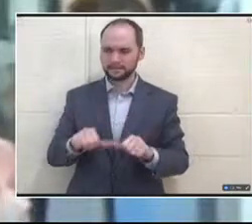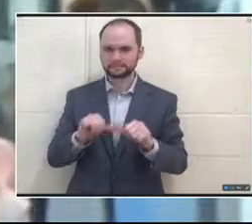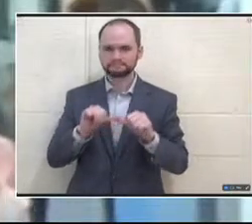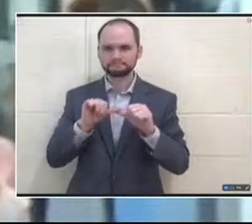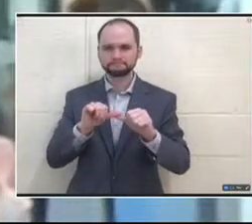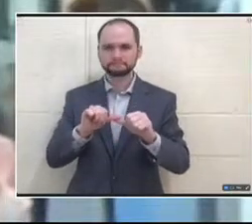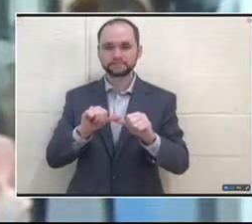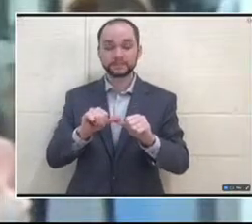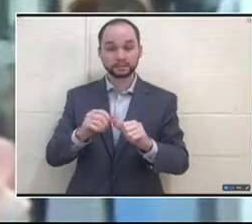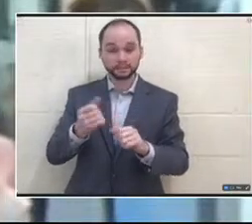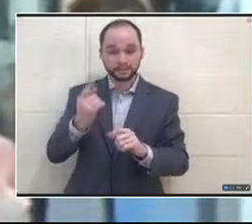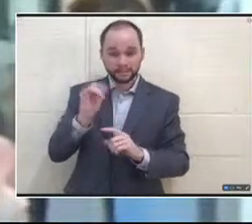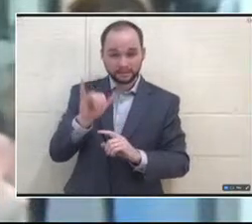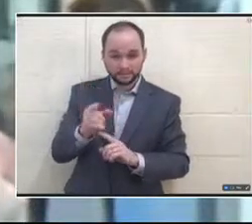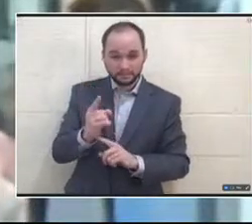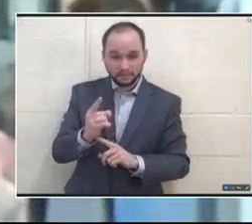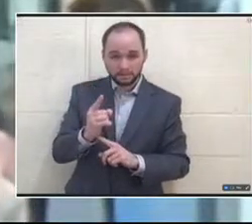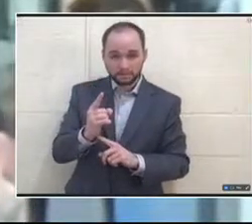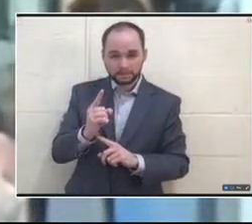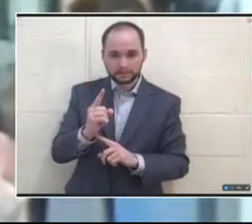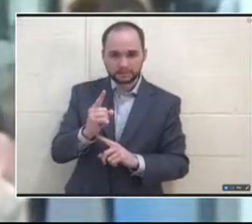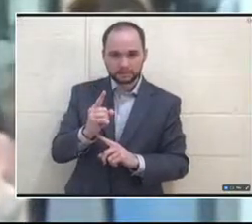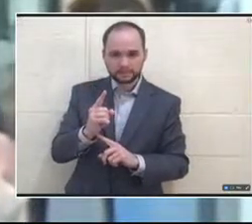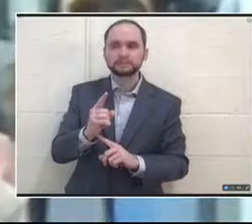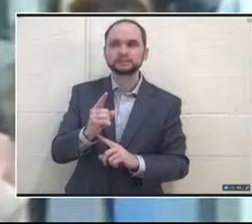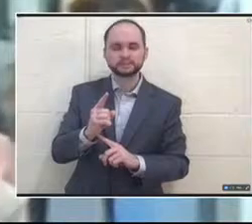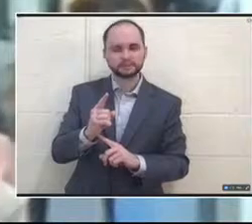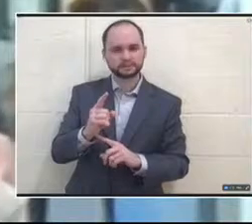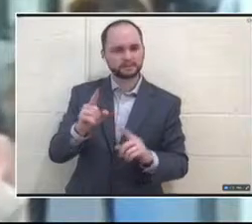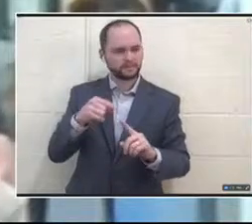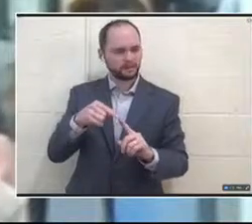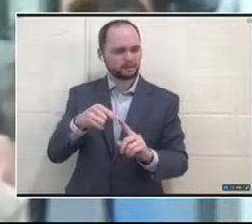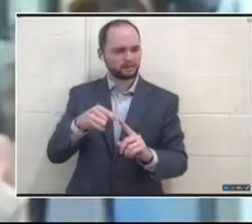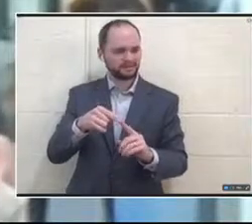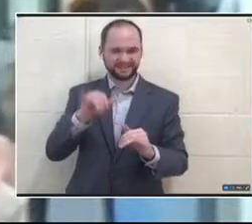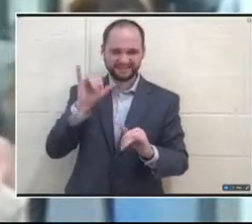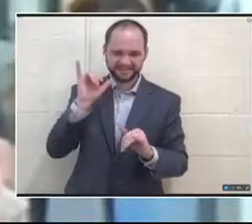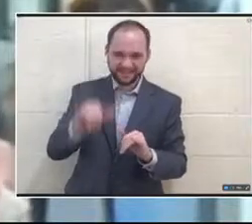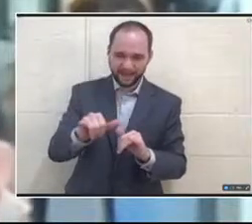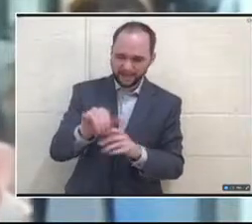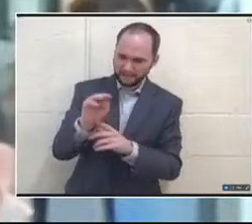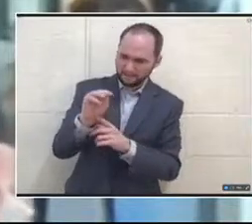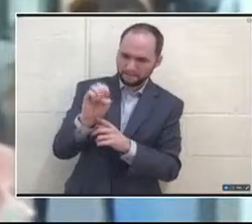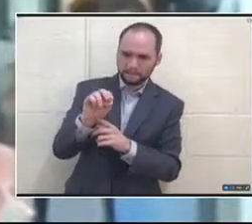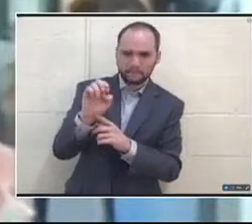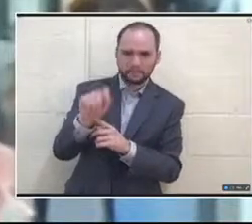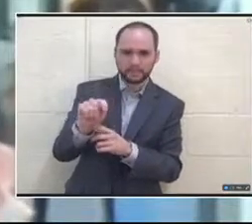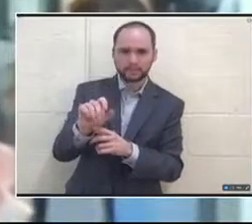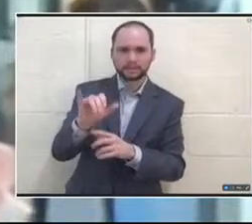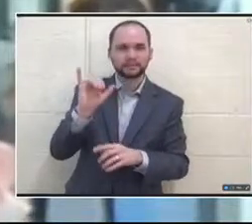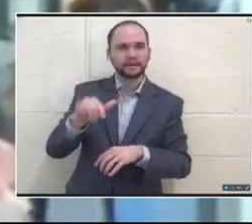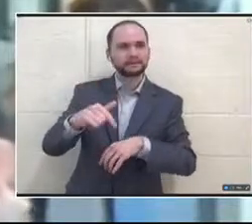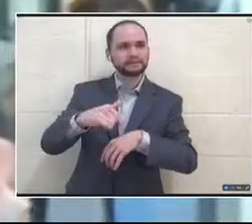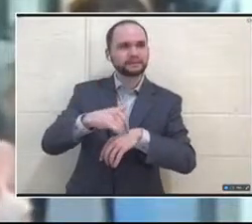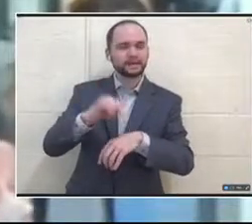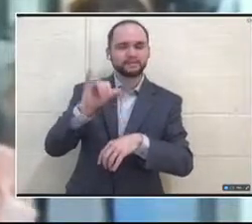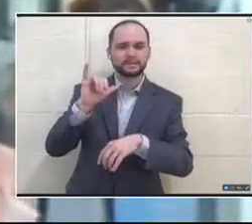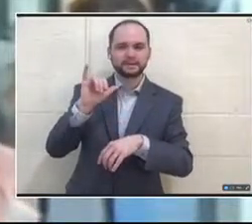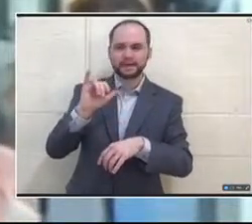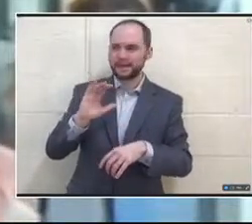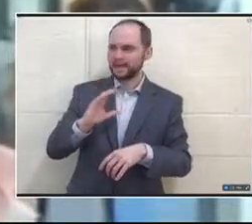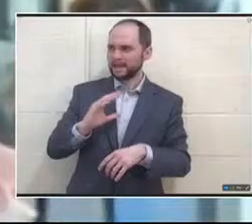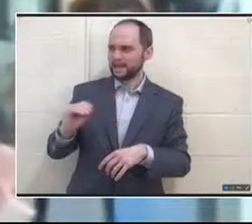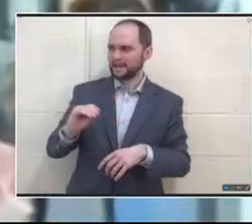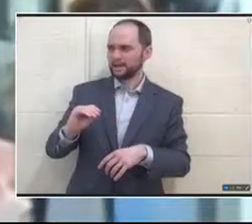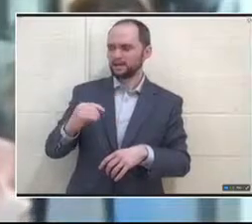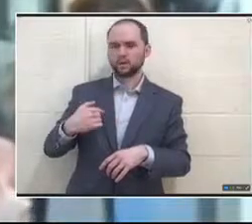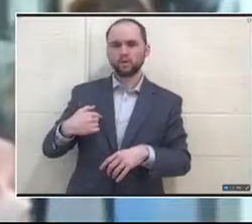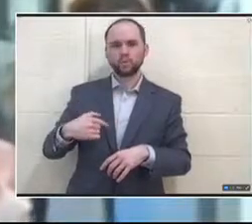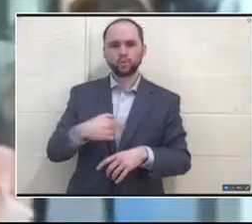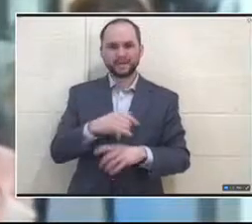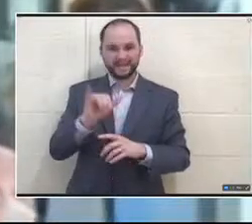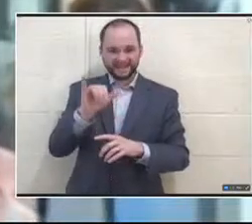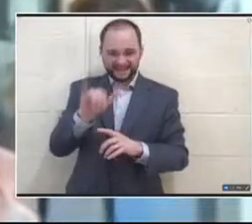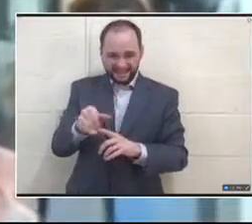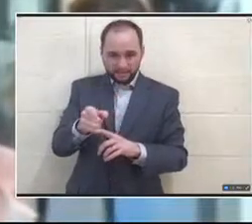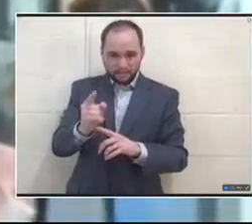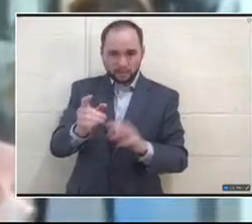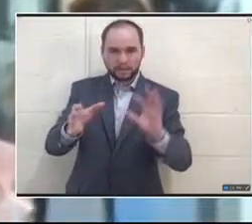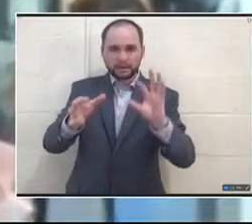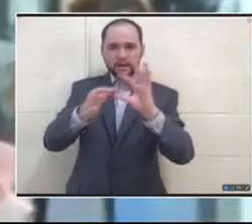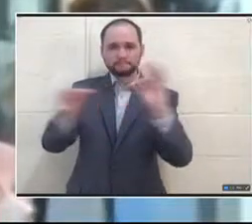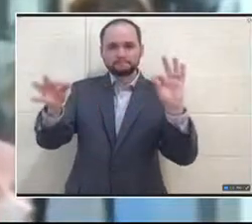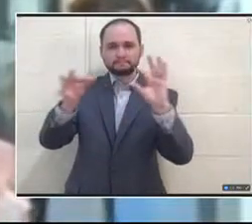about the time and about what we were saying in a statement as Americans, as people coming together.